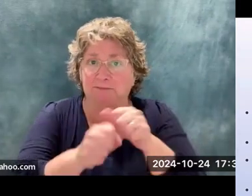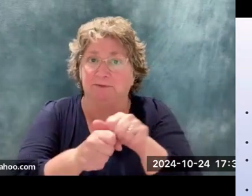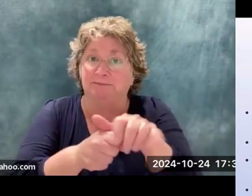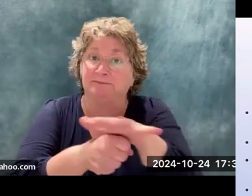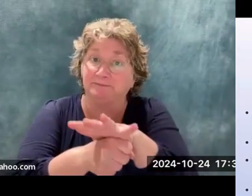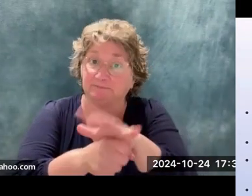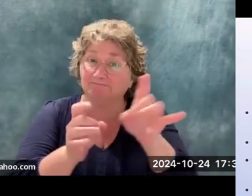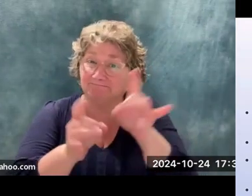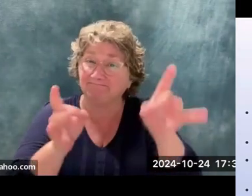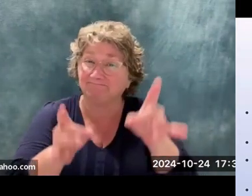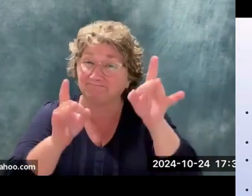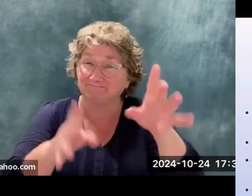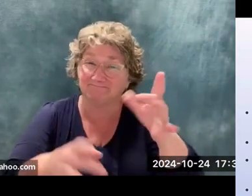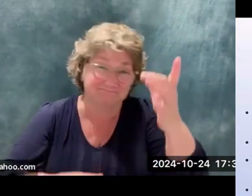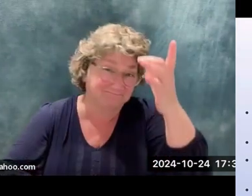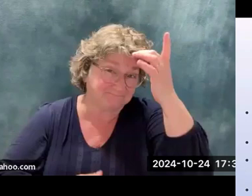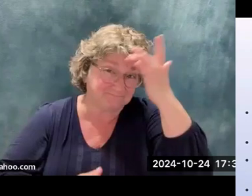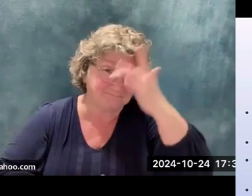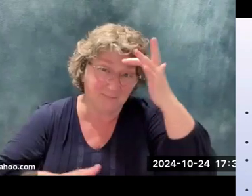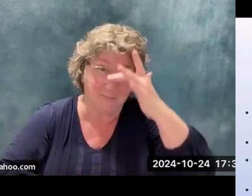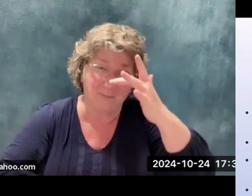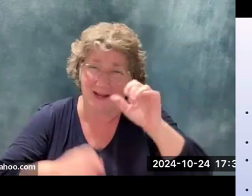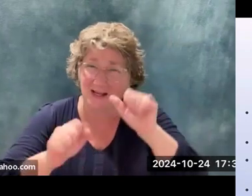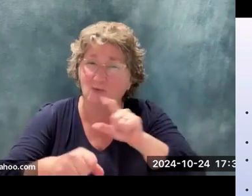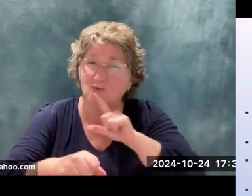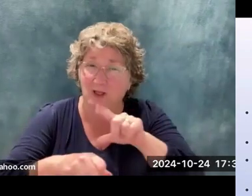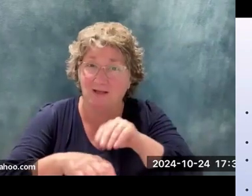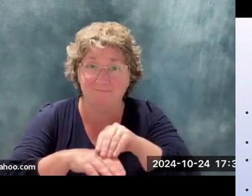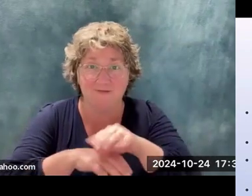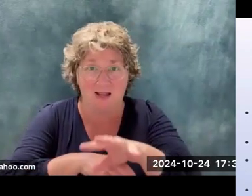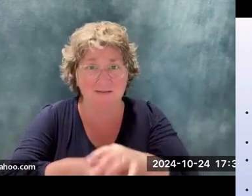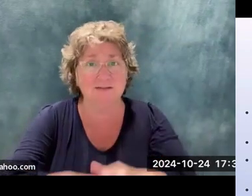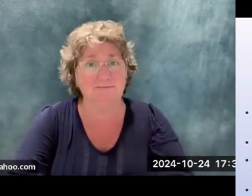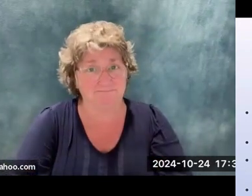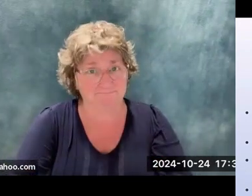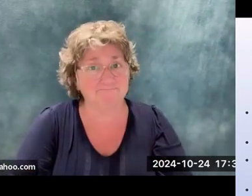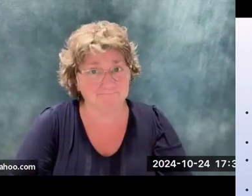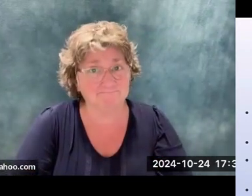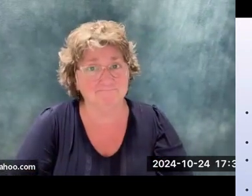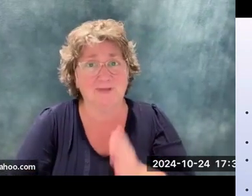and it can affect a small number of children very severely.